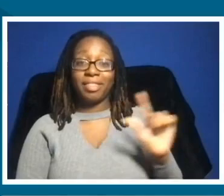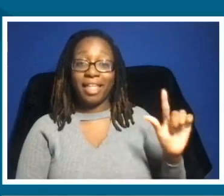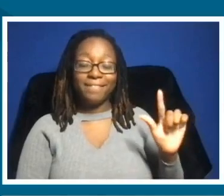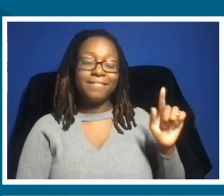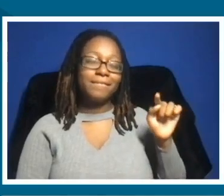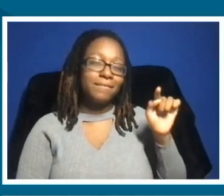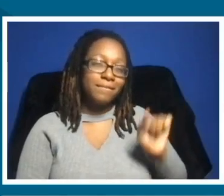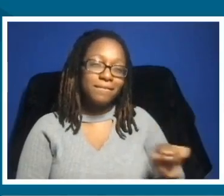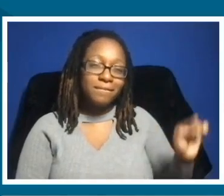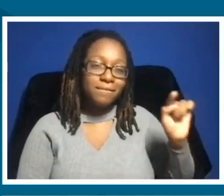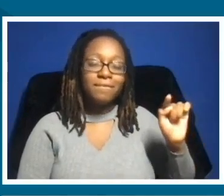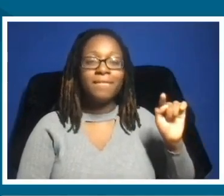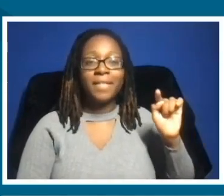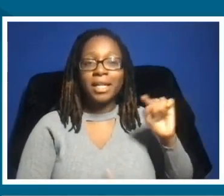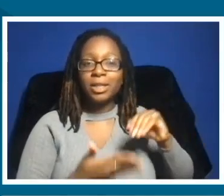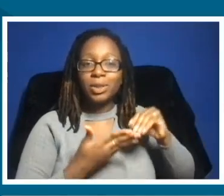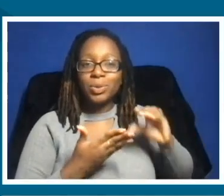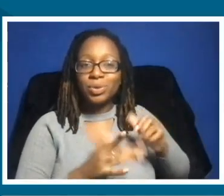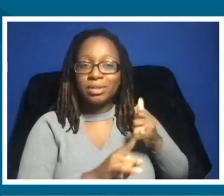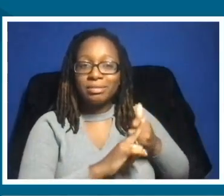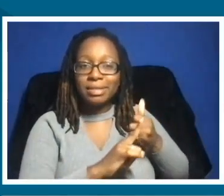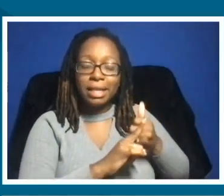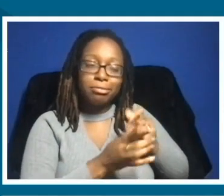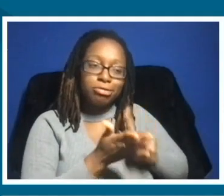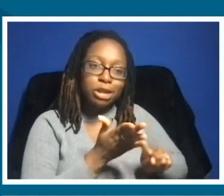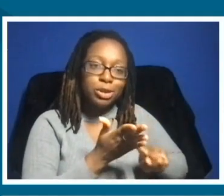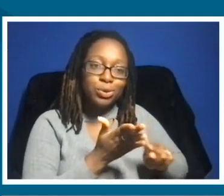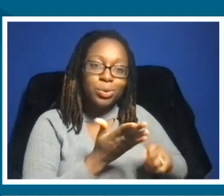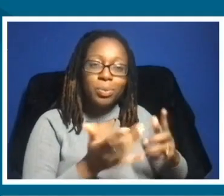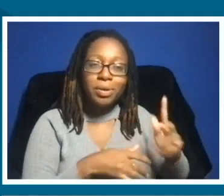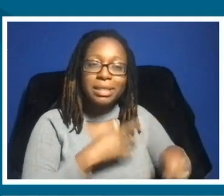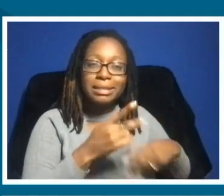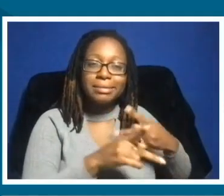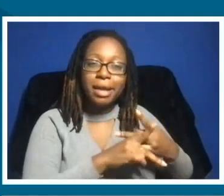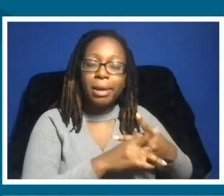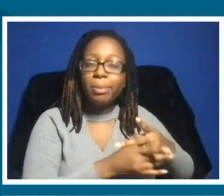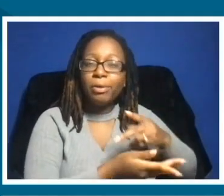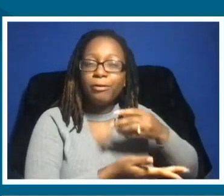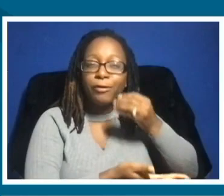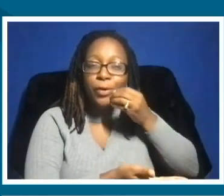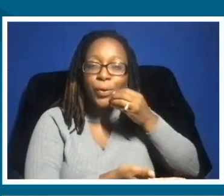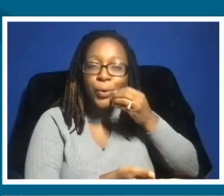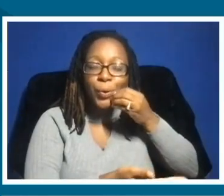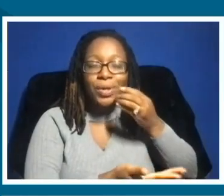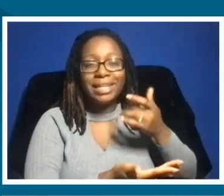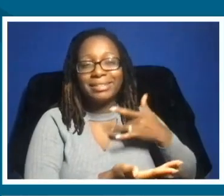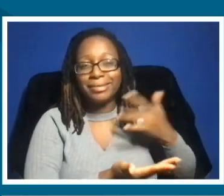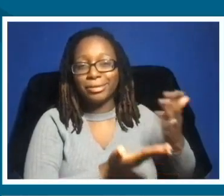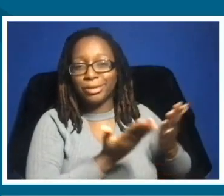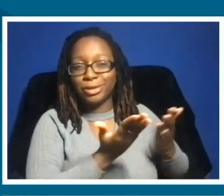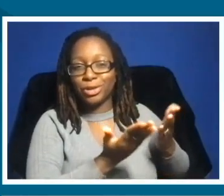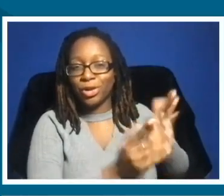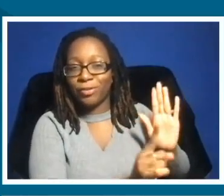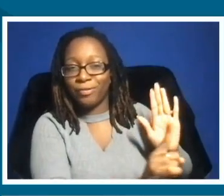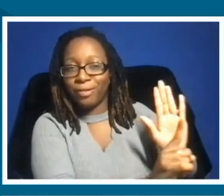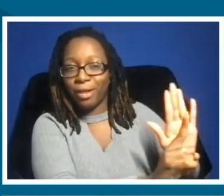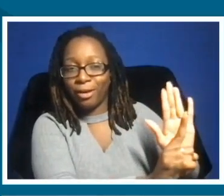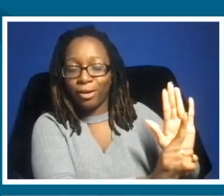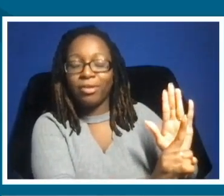of food was served at camp barker and then they wanted to ask people to compare it to